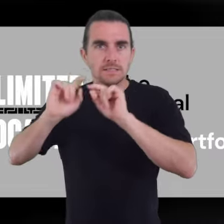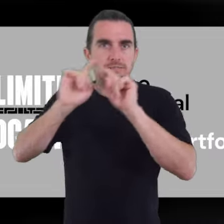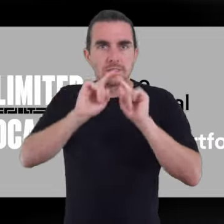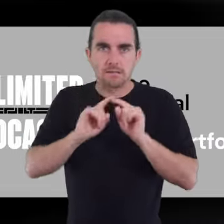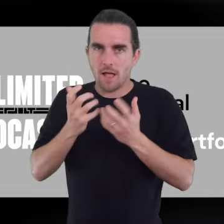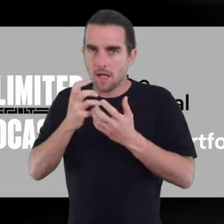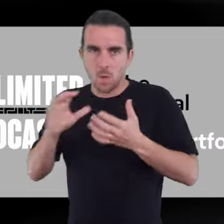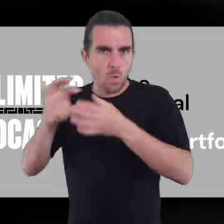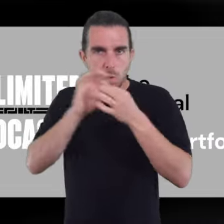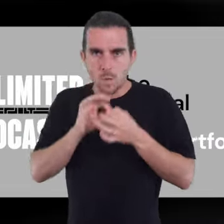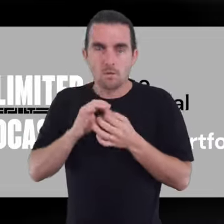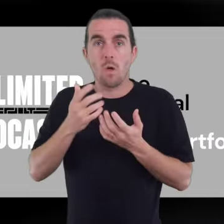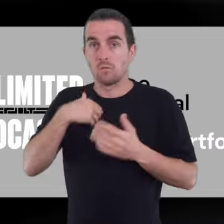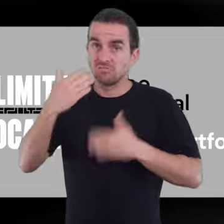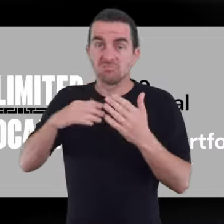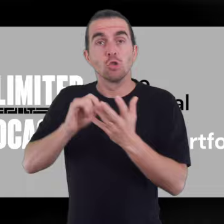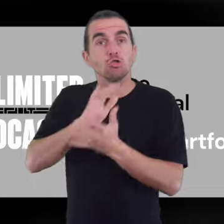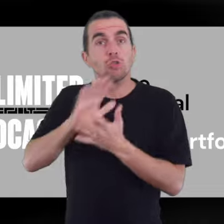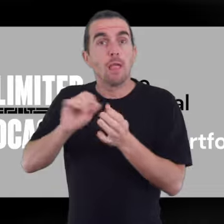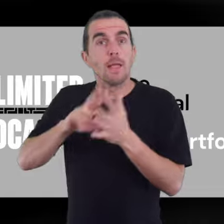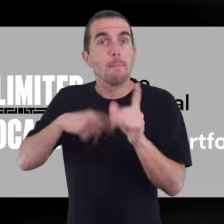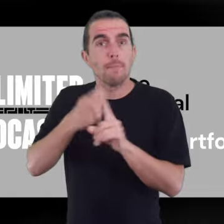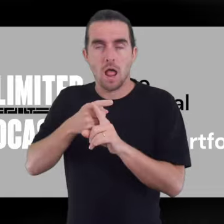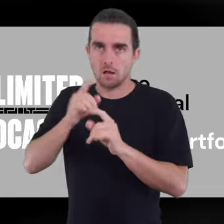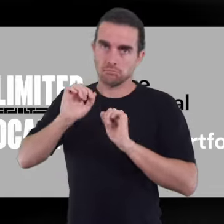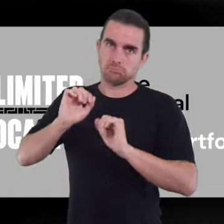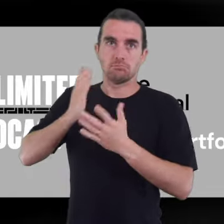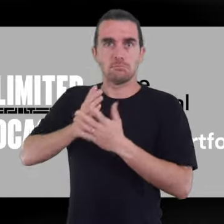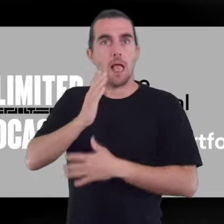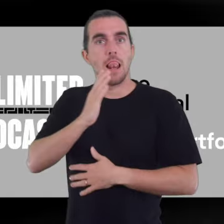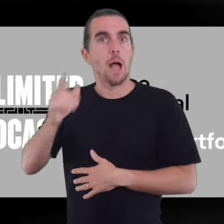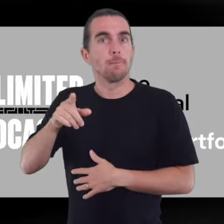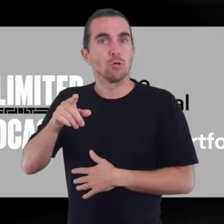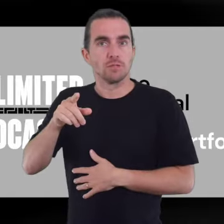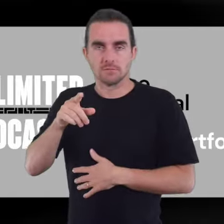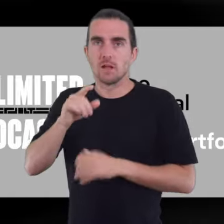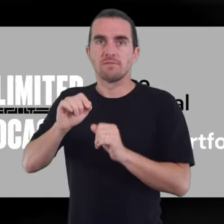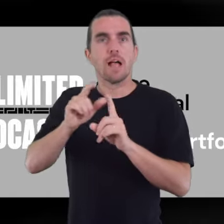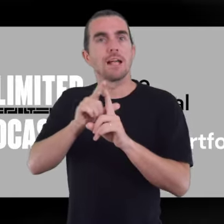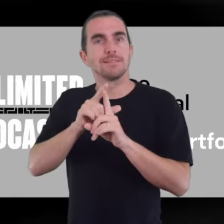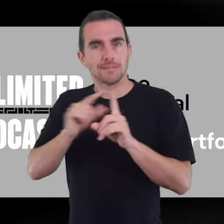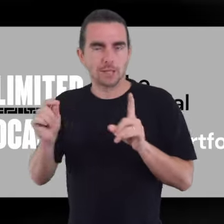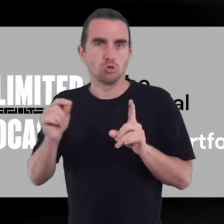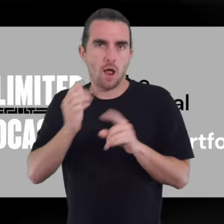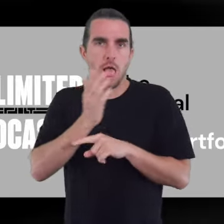So the work that will be at South Bank will be the physical library, which also has an accompanying digital library,